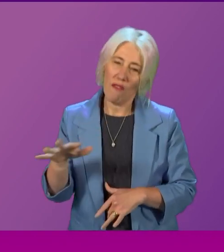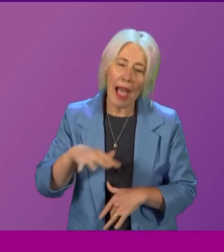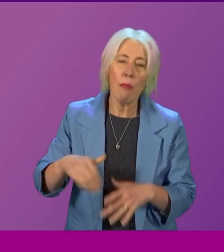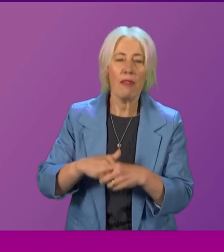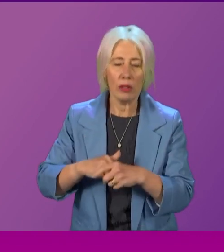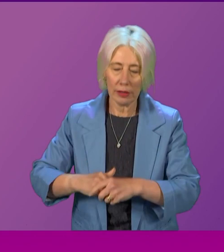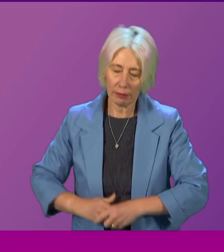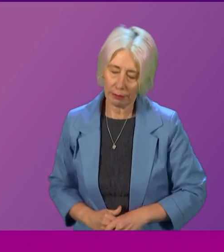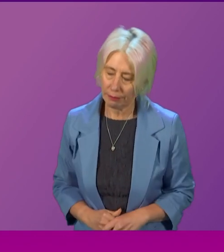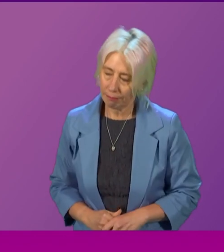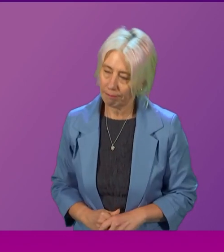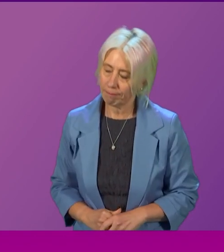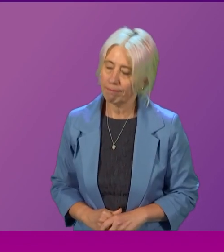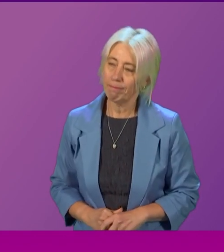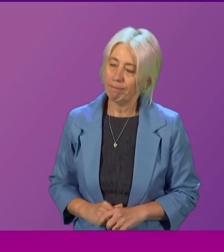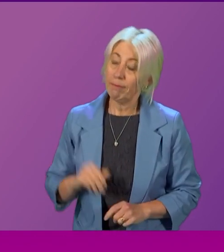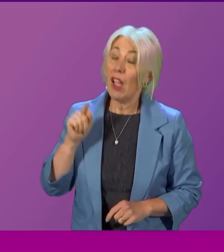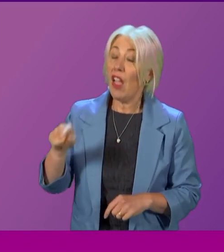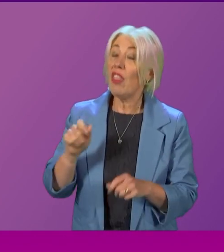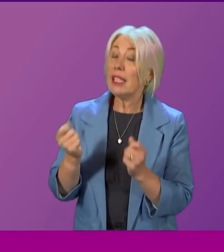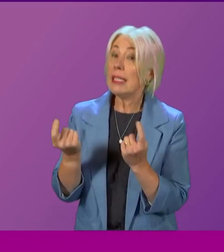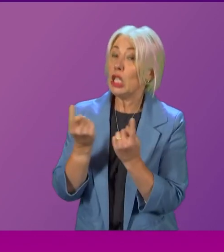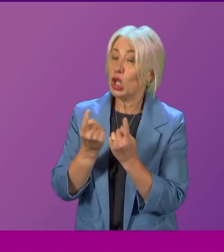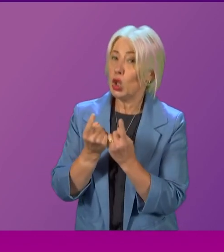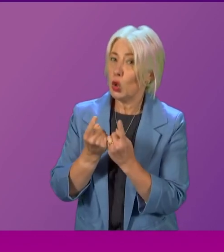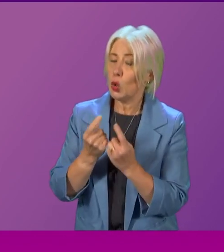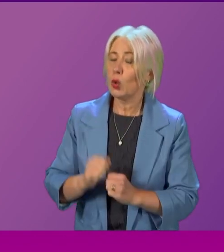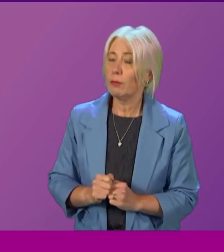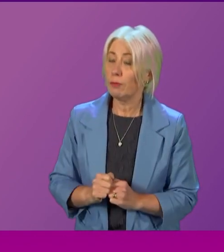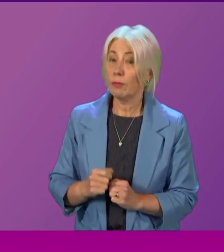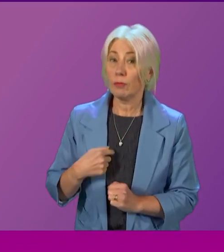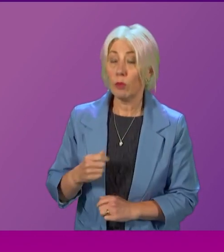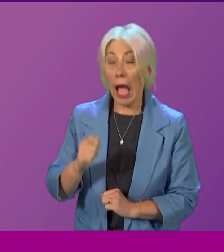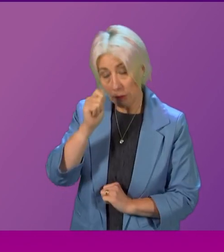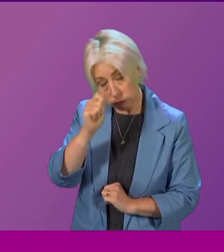On the issue raised by Douglas Ross, not only do we acknowledge the comments made—it is